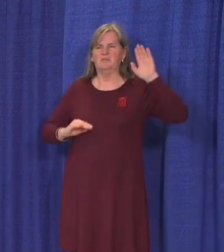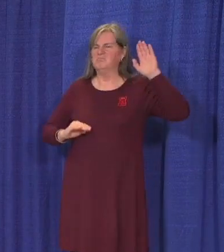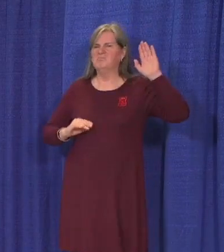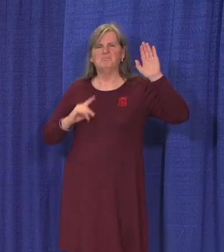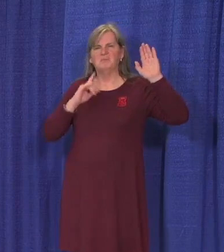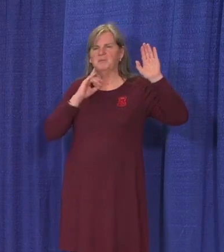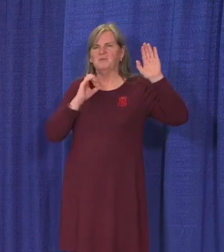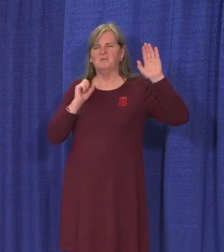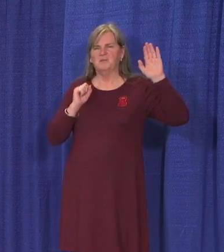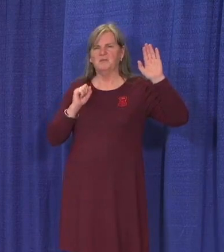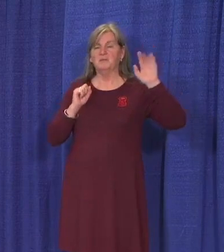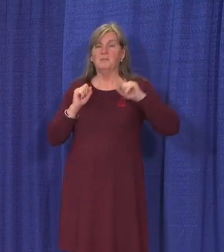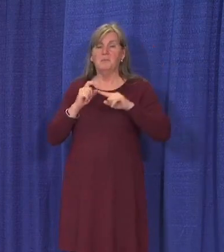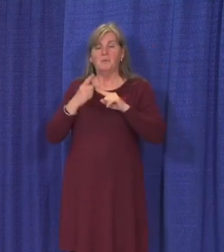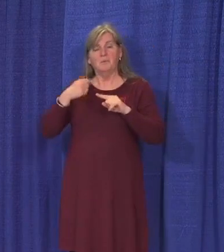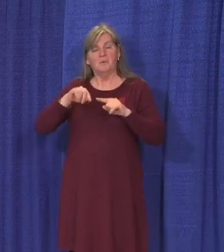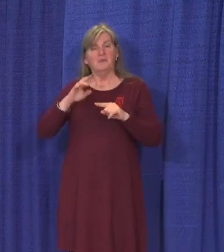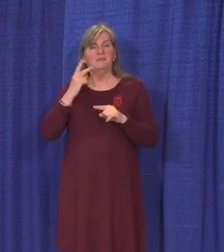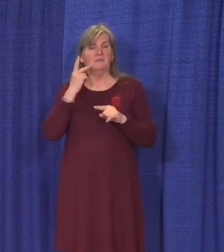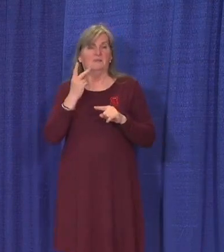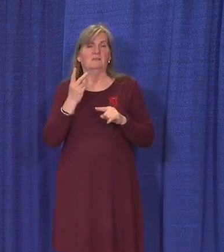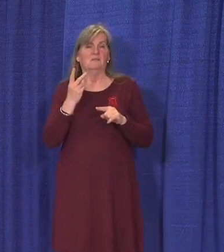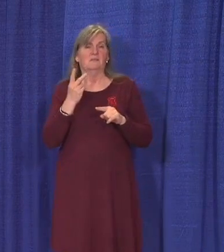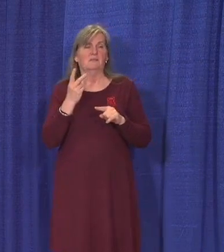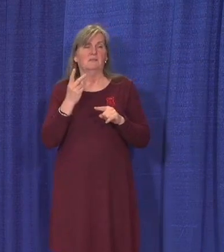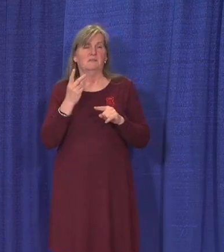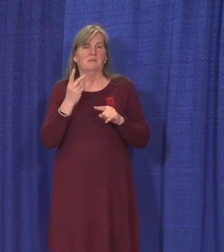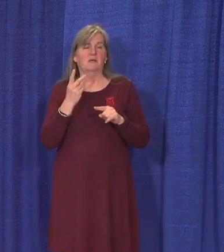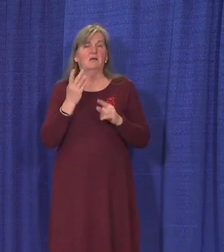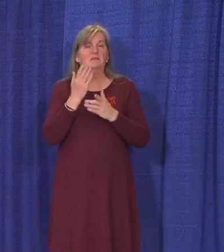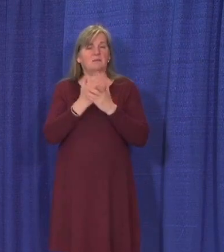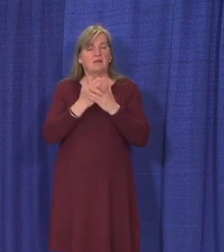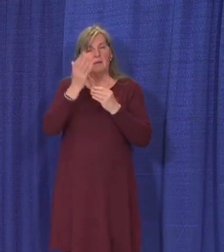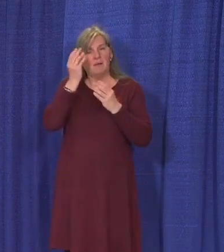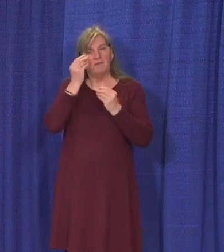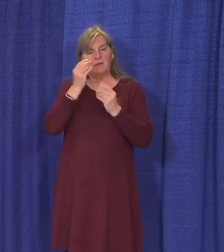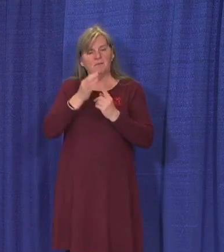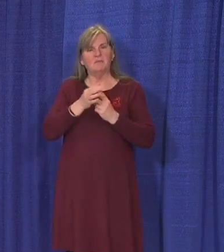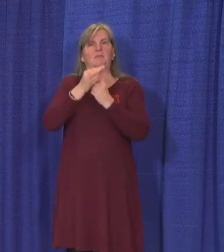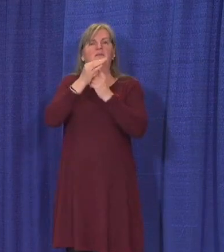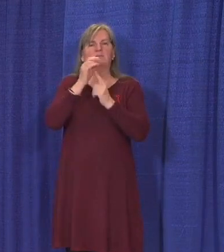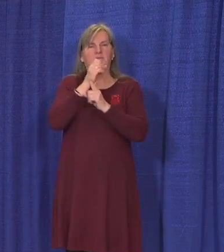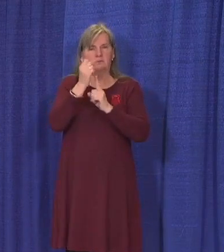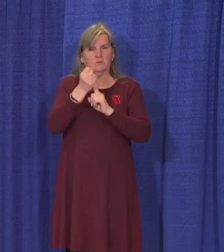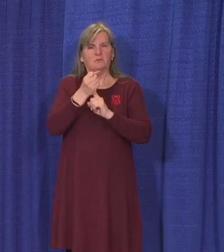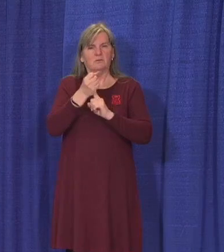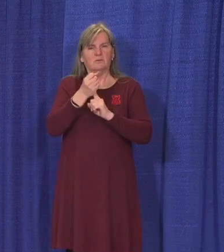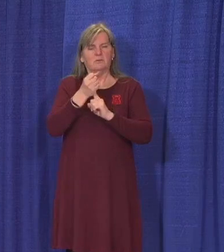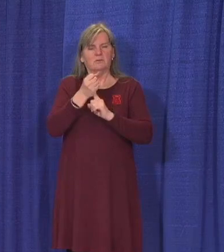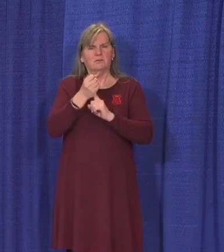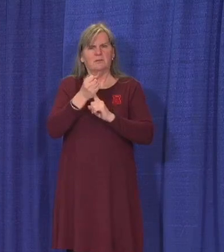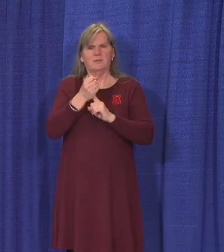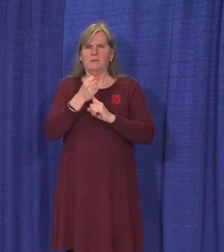is out a possibility? Alaska might open before the southern border. I don't think the federal